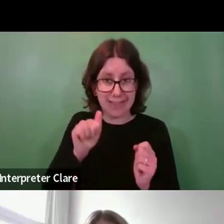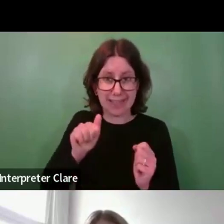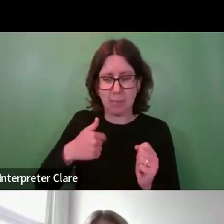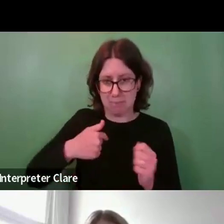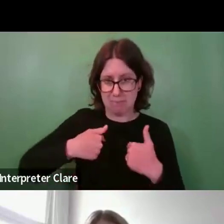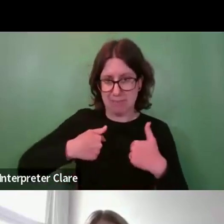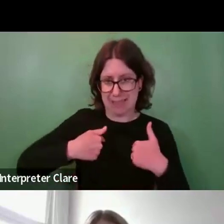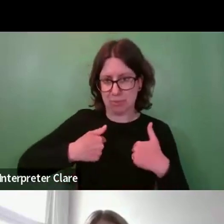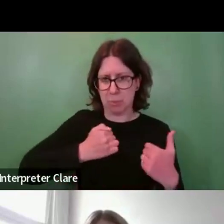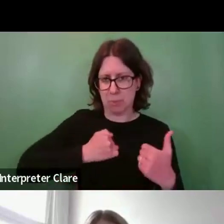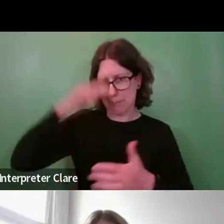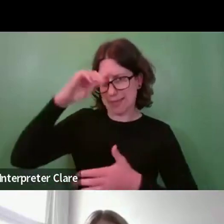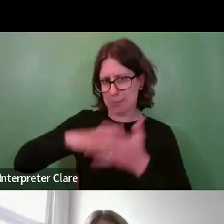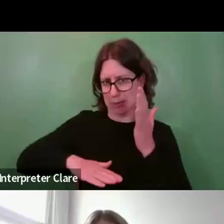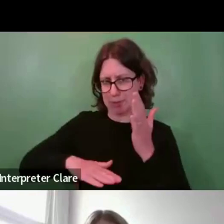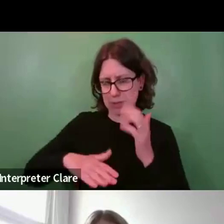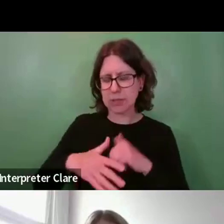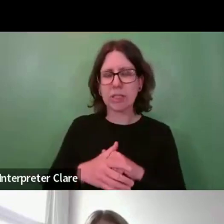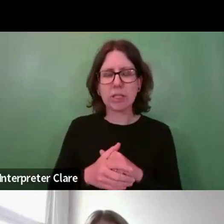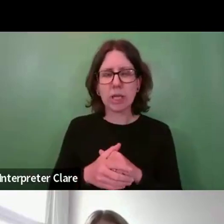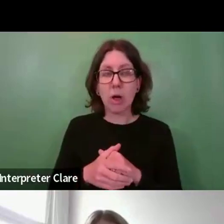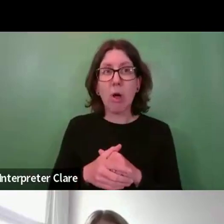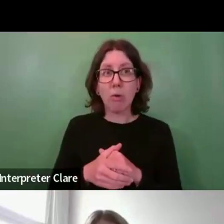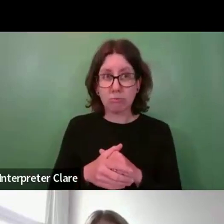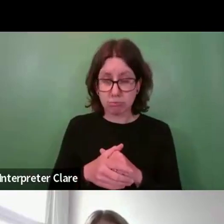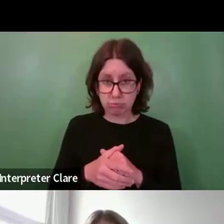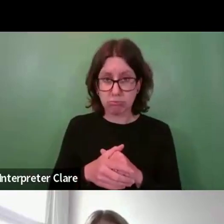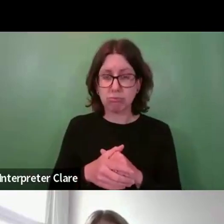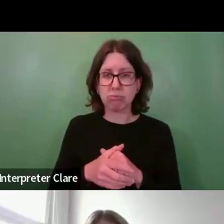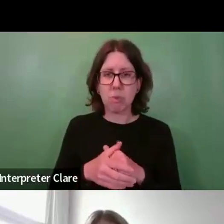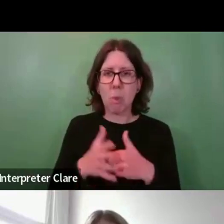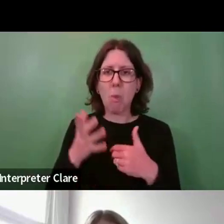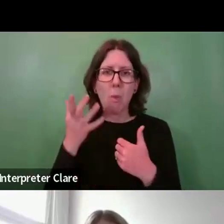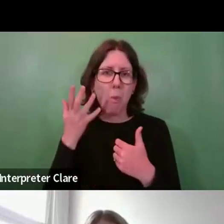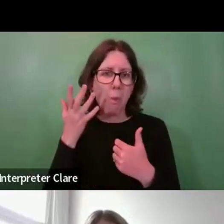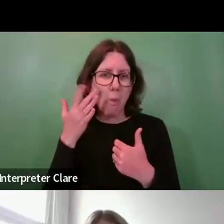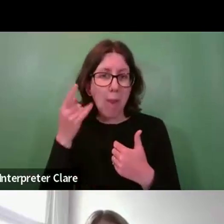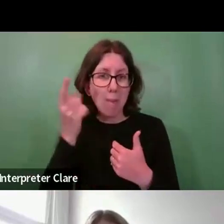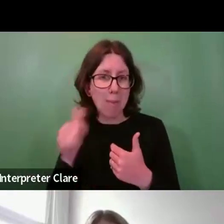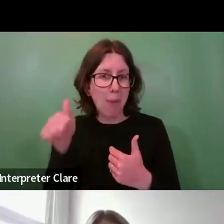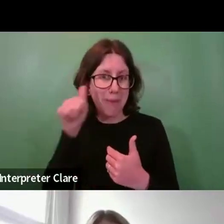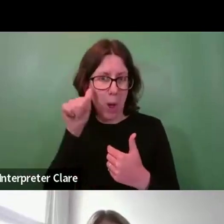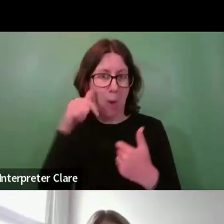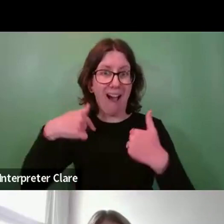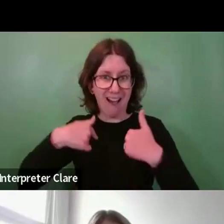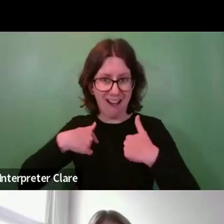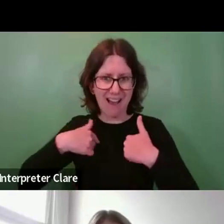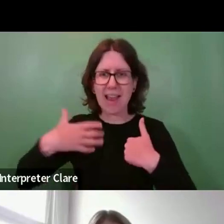people once they know that I need, you know, accessible meetings, for example, and, and they,